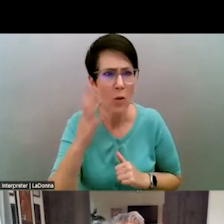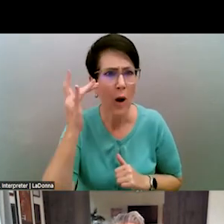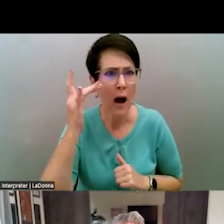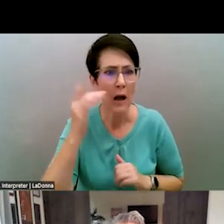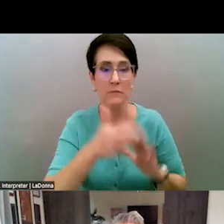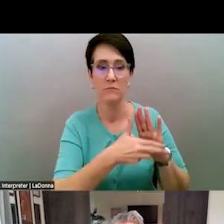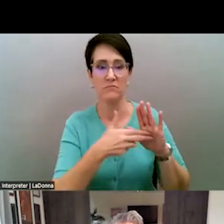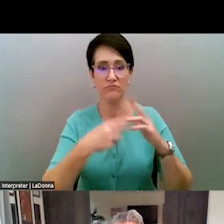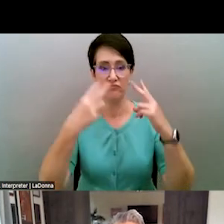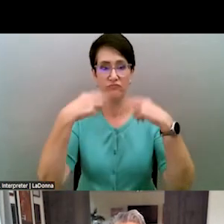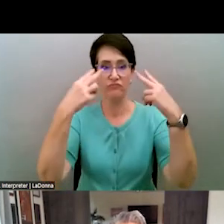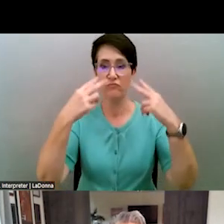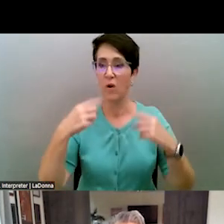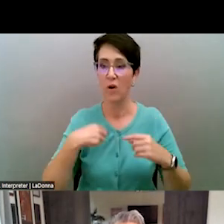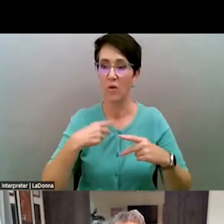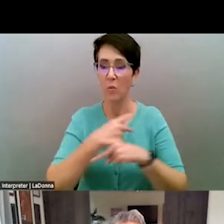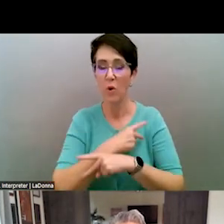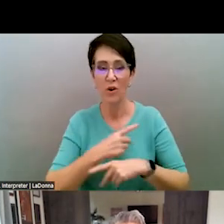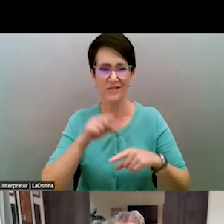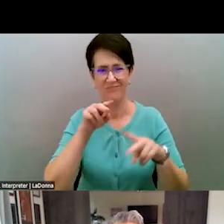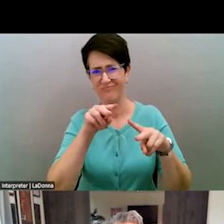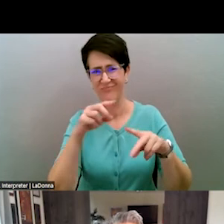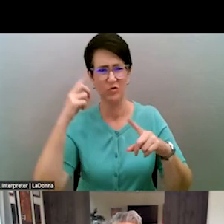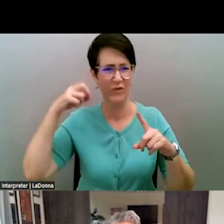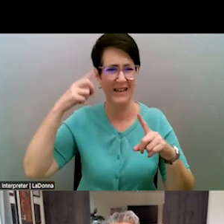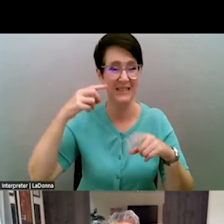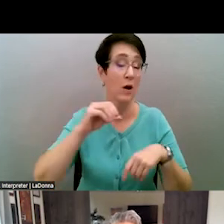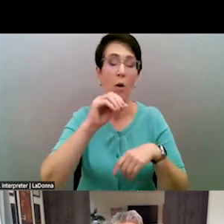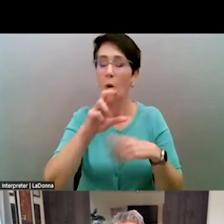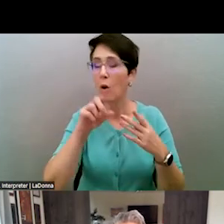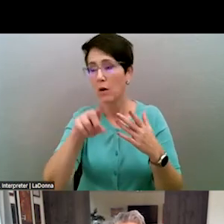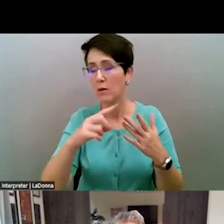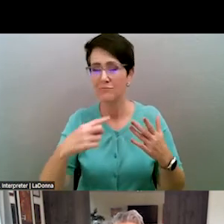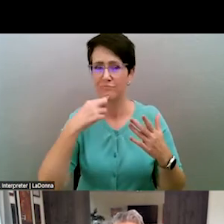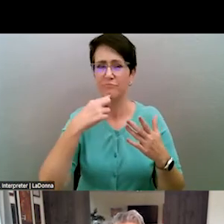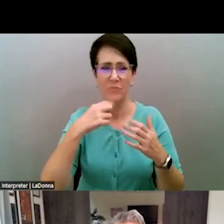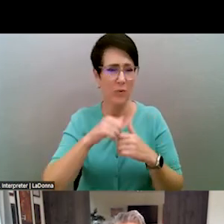WORSE. THEY DON'T WANT TO, DISAPIN THE THEIR PARENTS BY, YOU KNOW, WORRYING THEIR PARENTS.